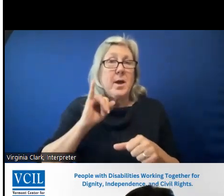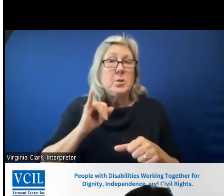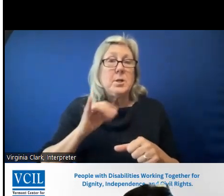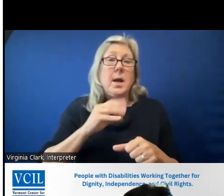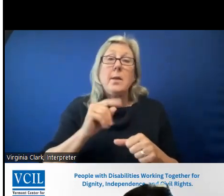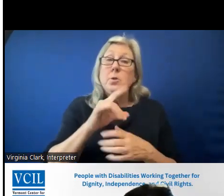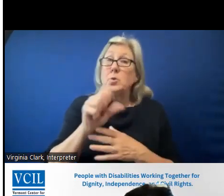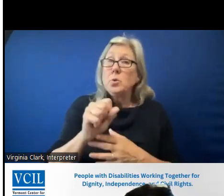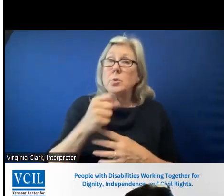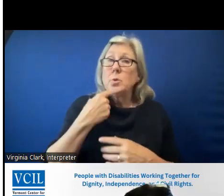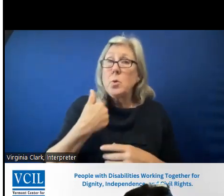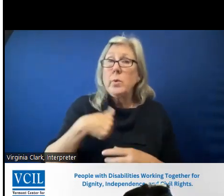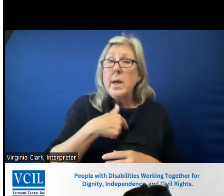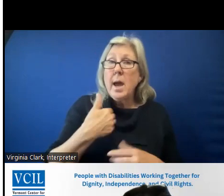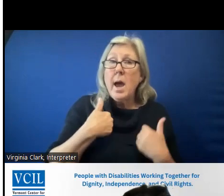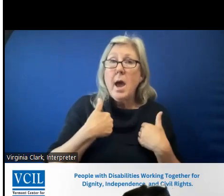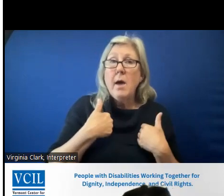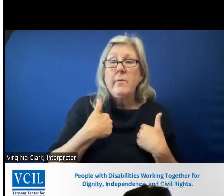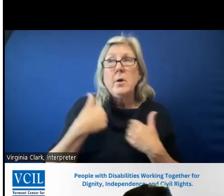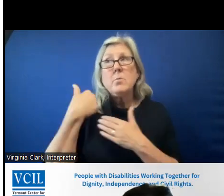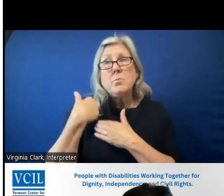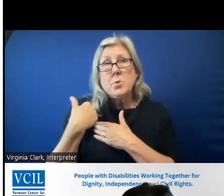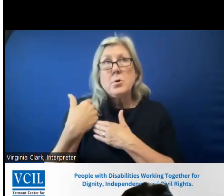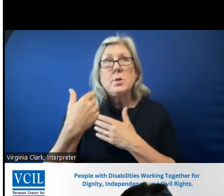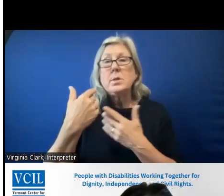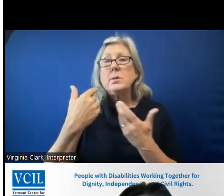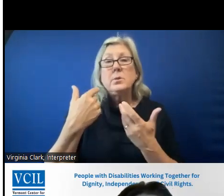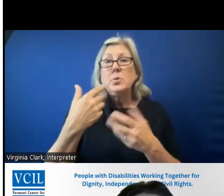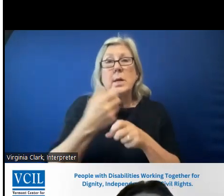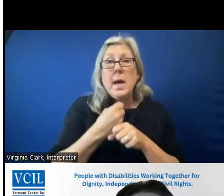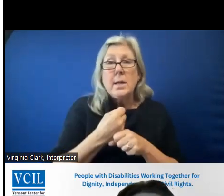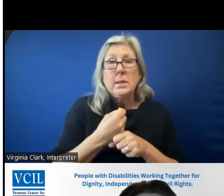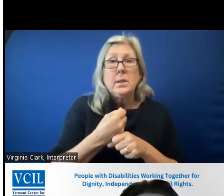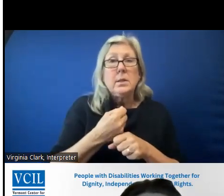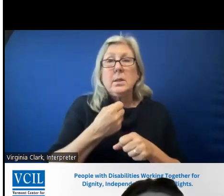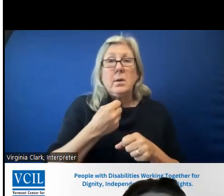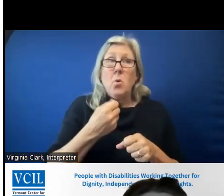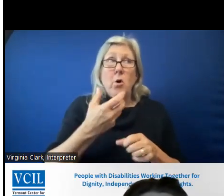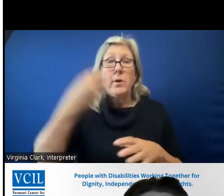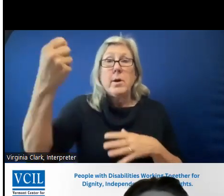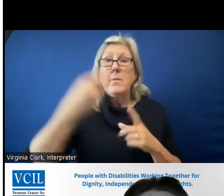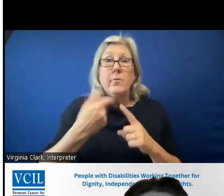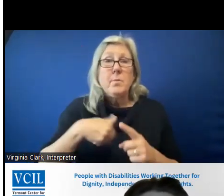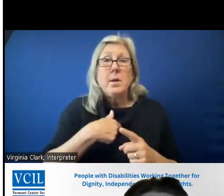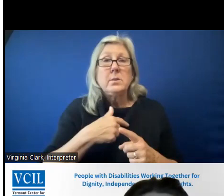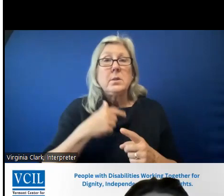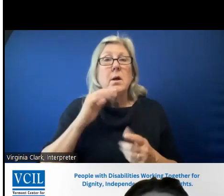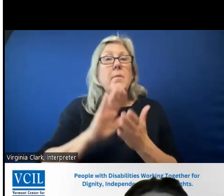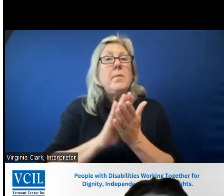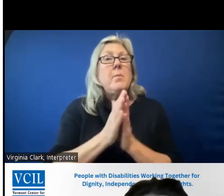they are burdensome to access and less effective and pulled from the market because they no